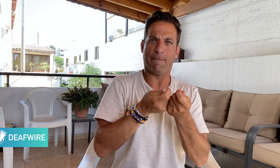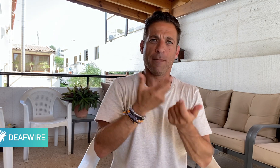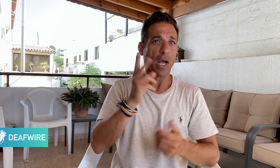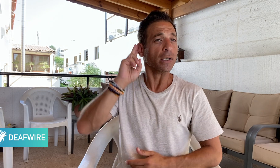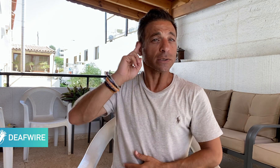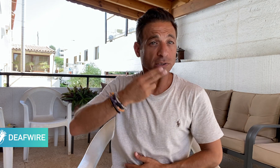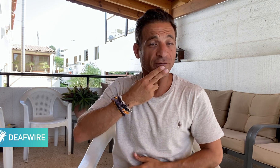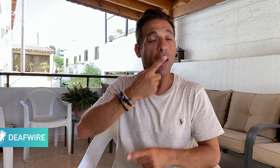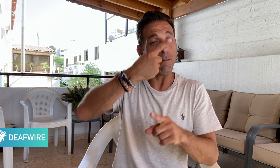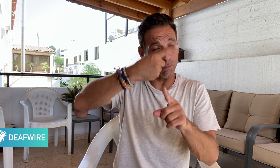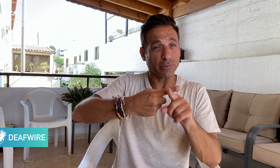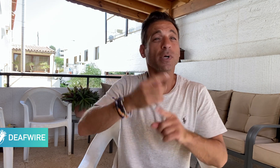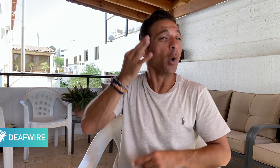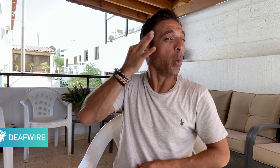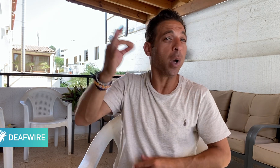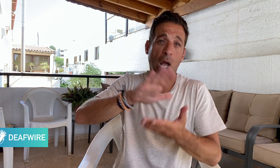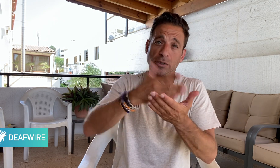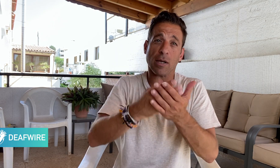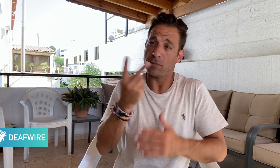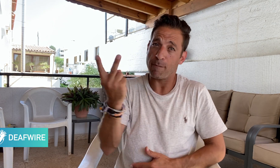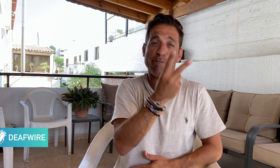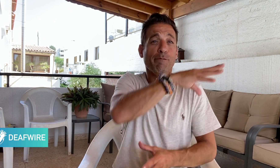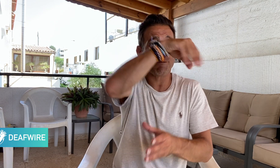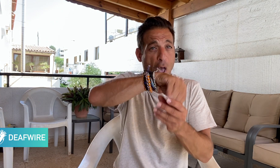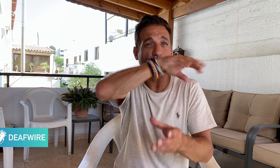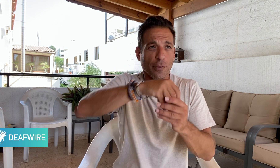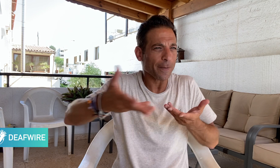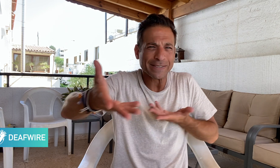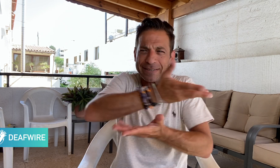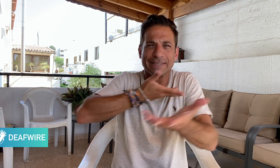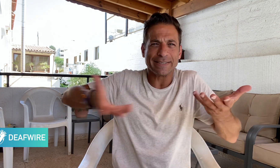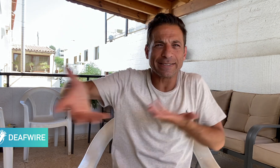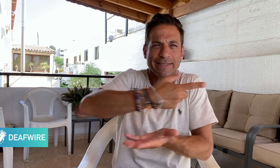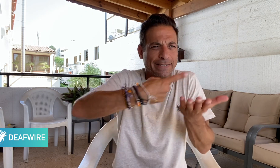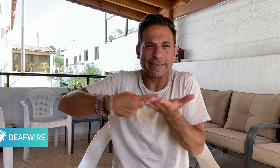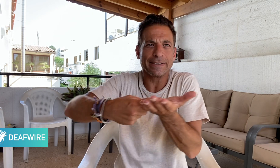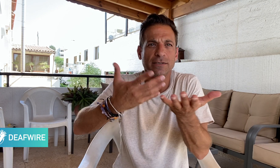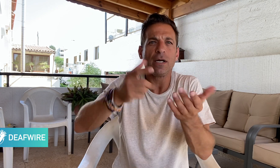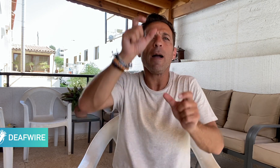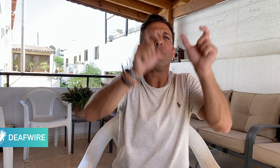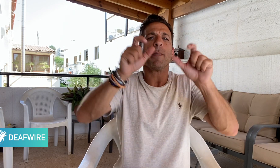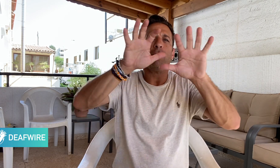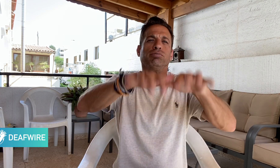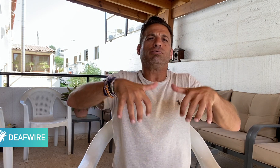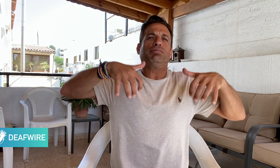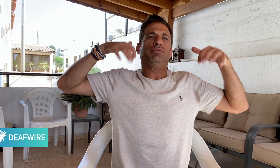(deaf and hearing interpreters), audience understanding,